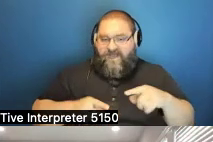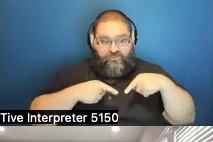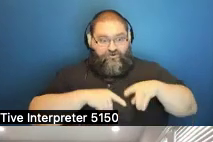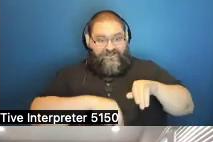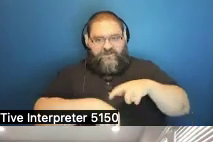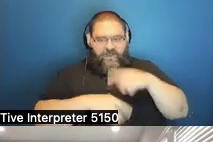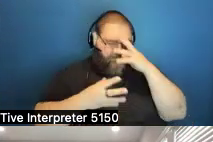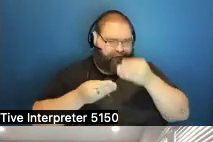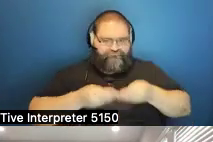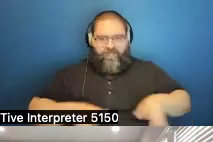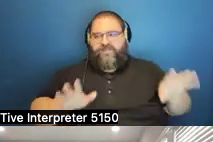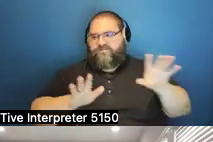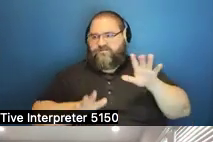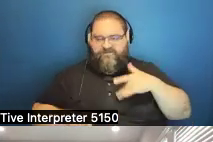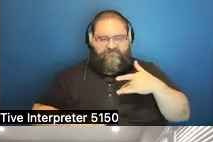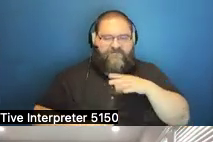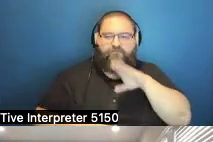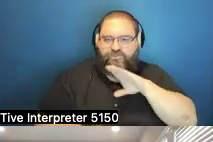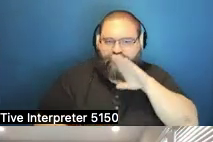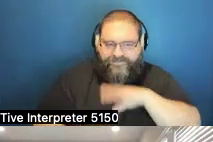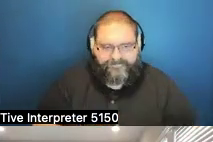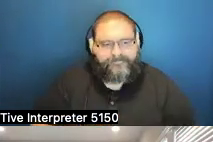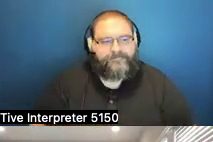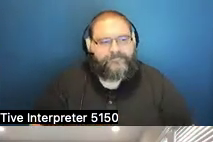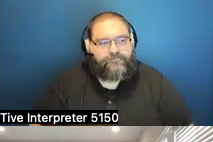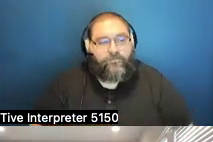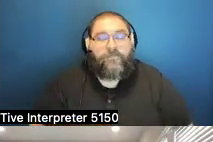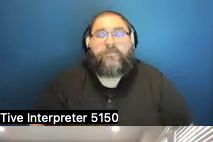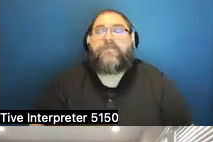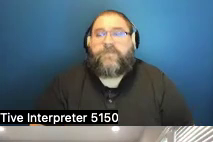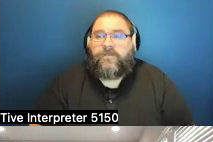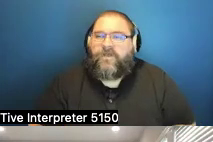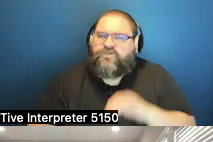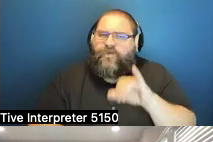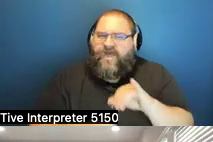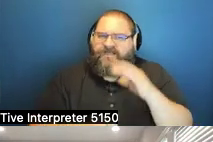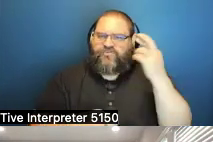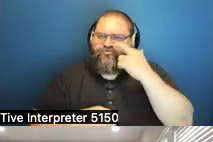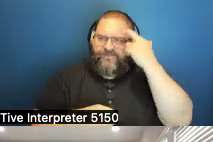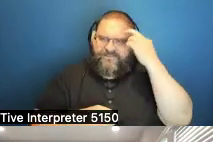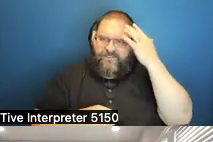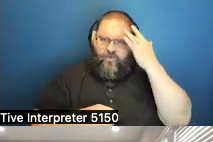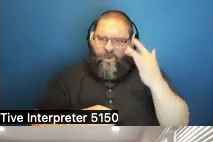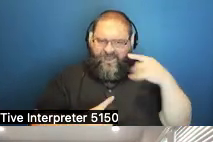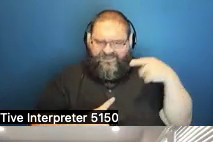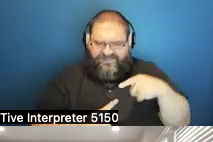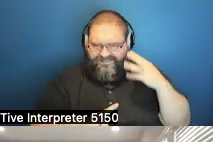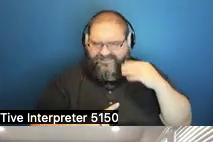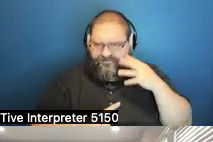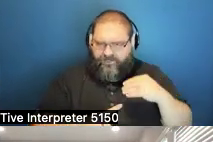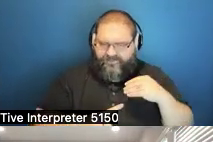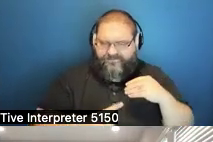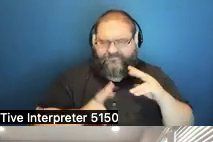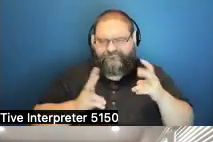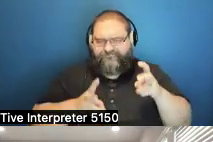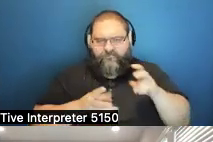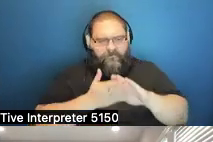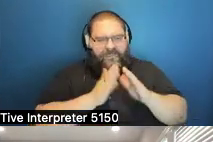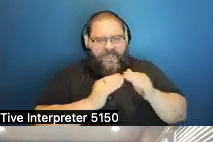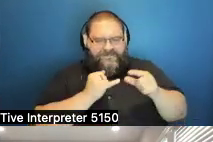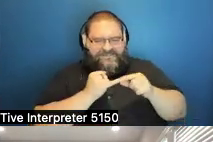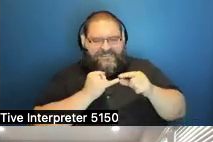19:37:34 So, this is part of why, um… 19:37:38 this experience playing a seed in me.